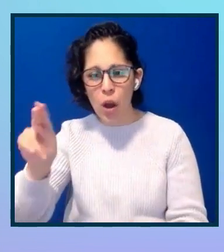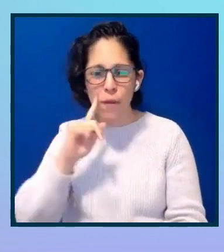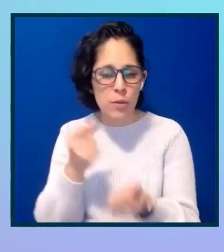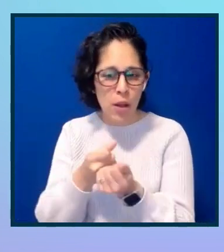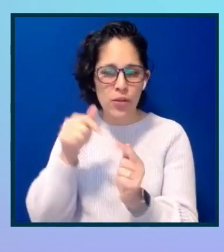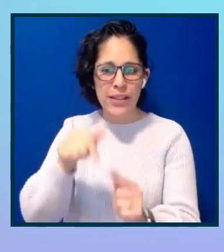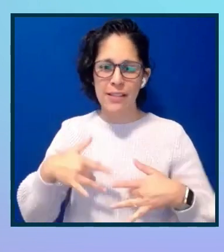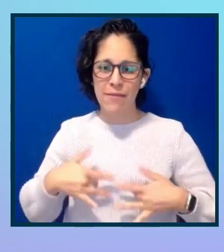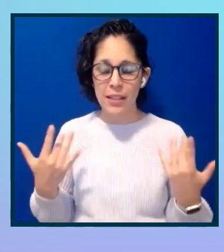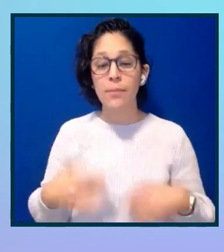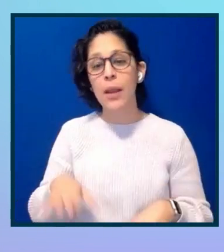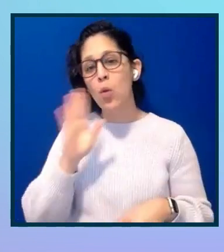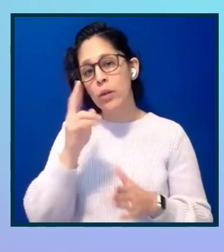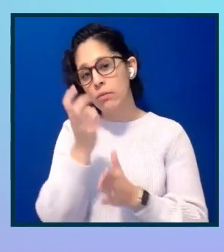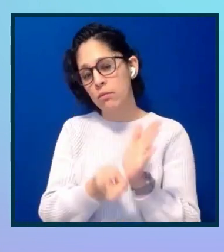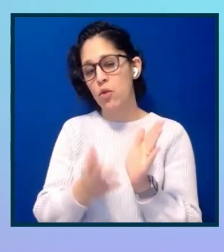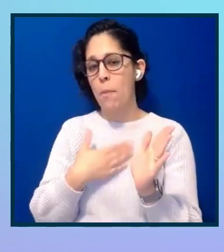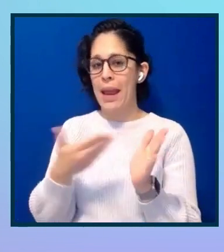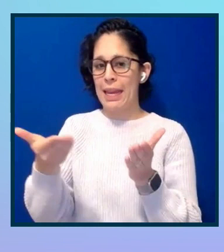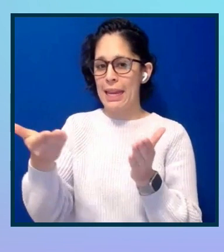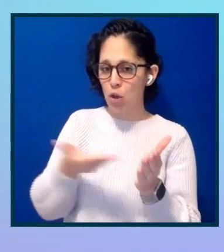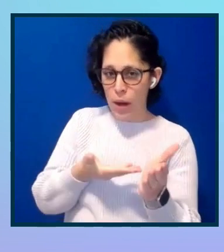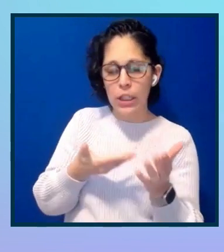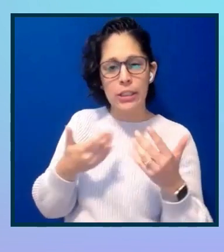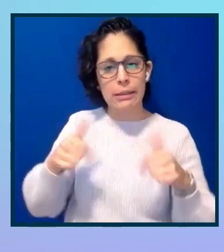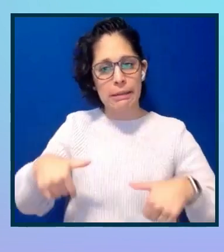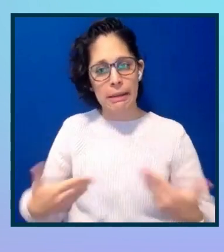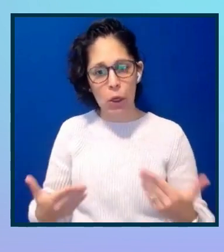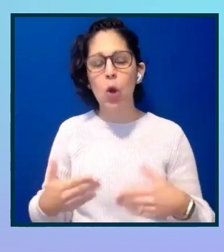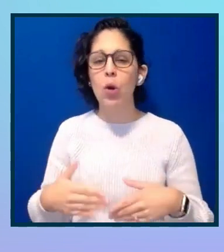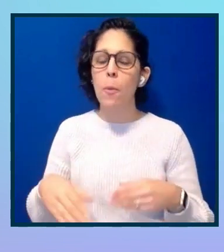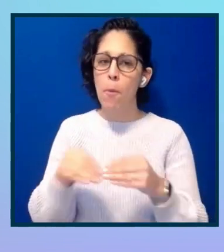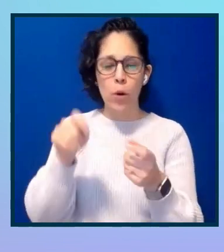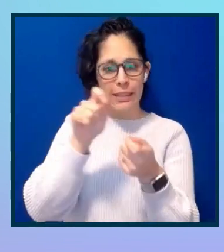I'm gonna dive into my introduction here in detail a little bit later,